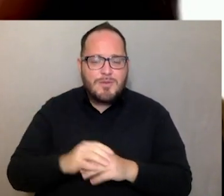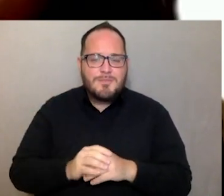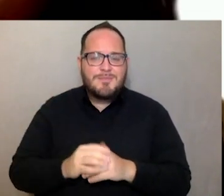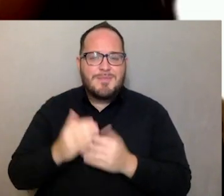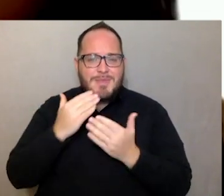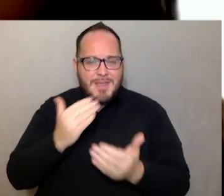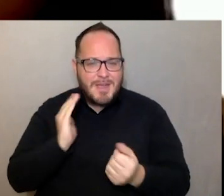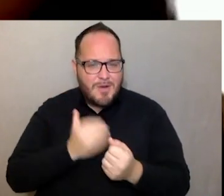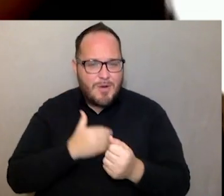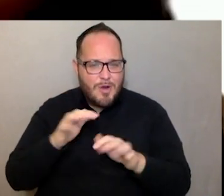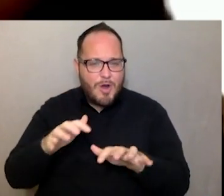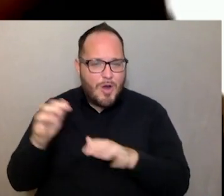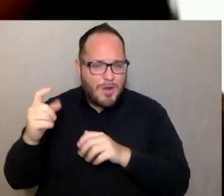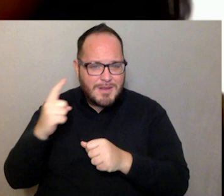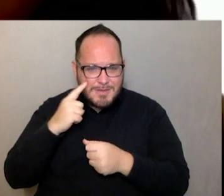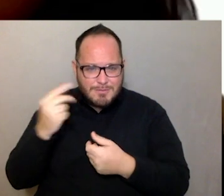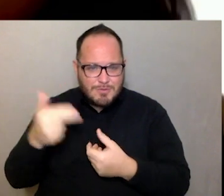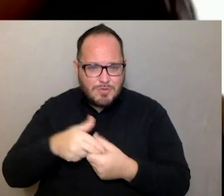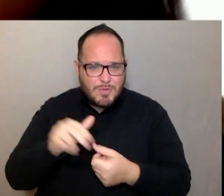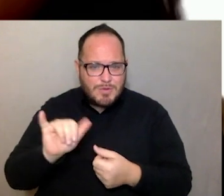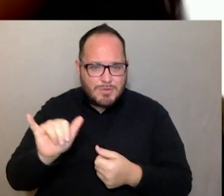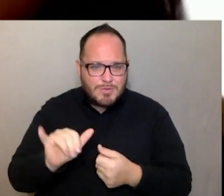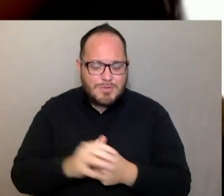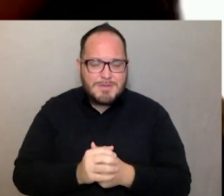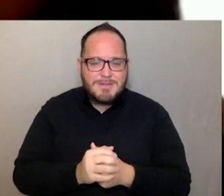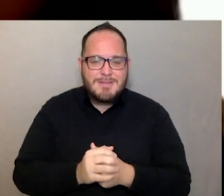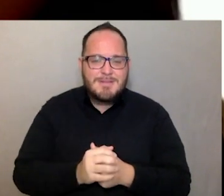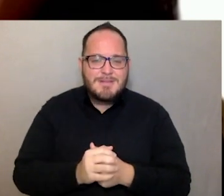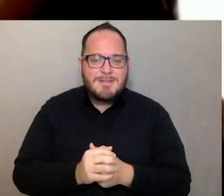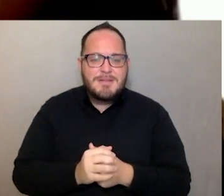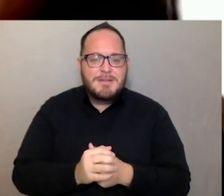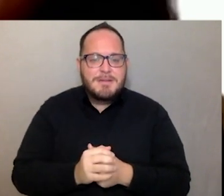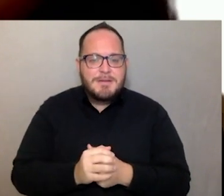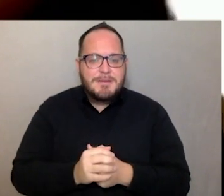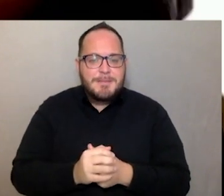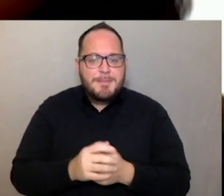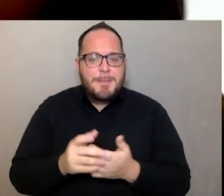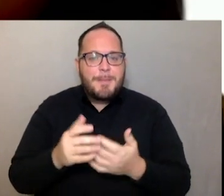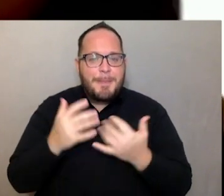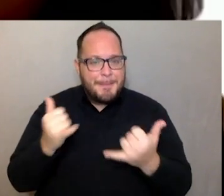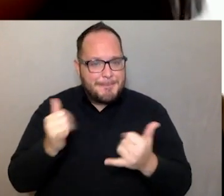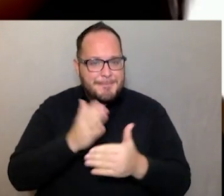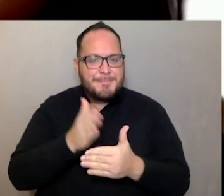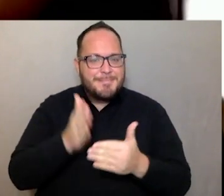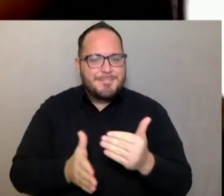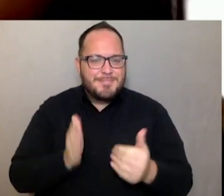THANK OUR AUDIENCE FOR TUNING IN. HAPPY INTERNATIONAL MIGRANTS DAY. WE WILL NOW CONCLUDE THE FORMAL PROGRAM, AND WE WILL START OUR